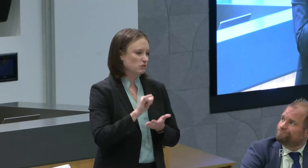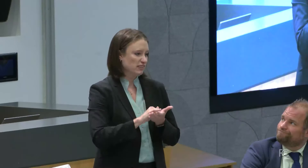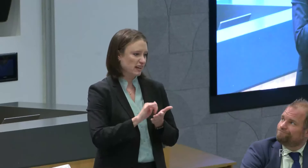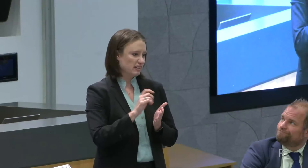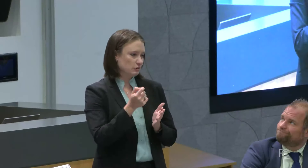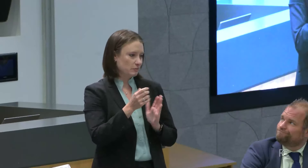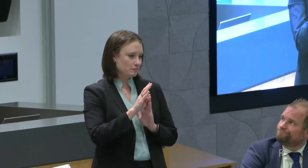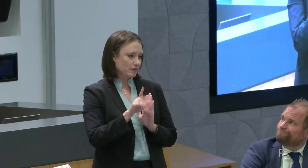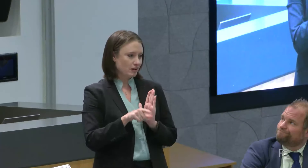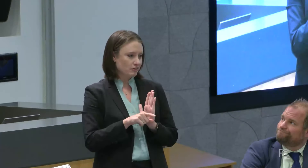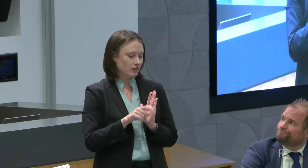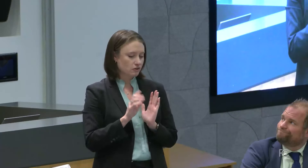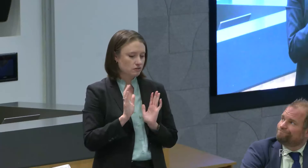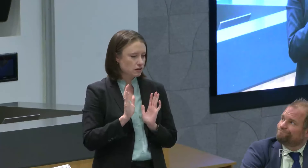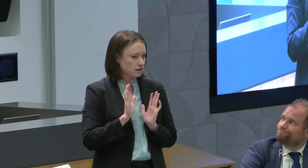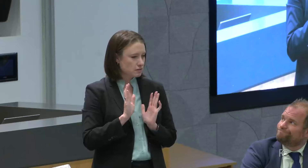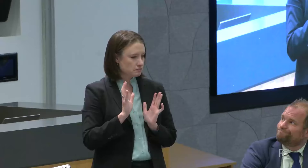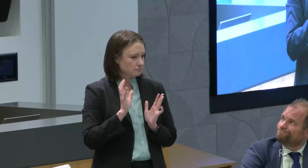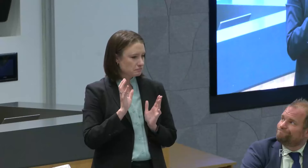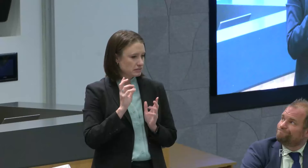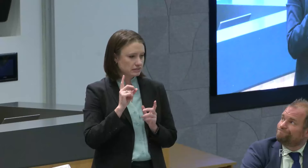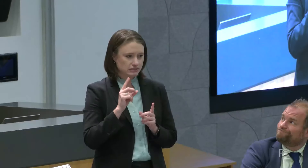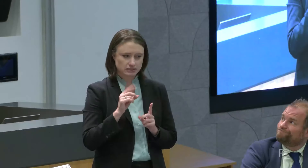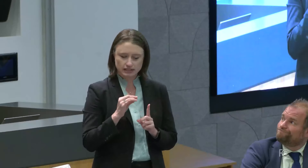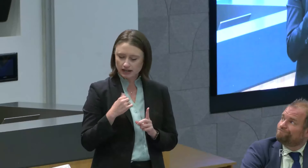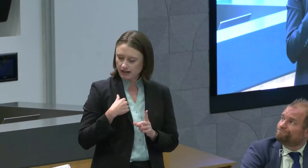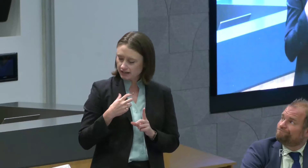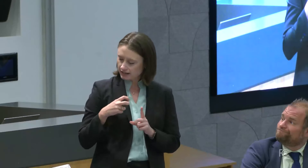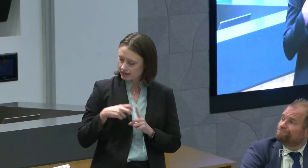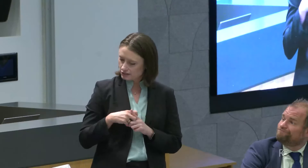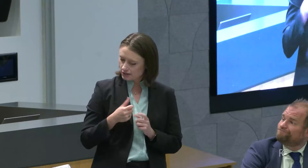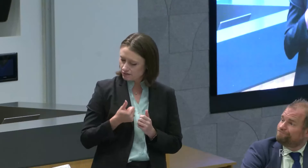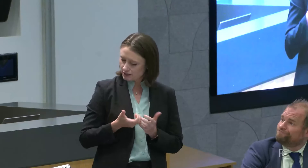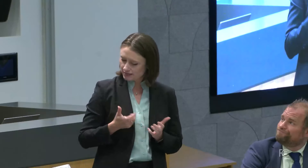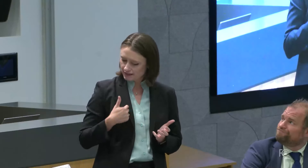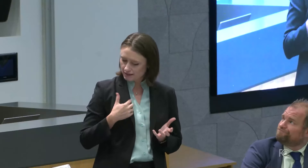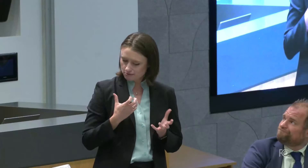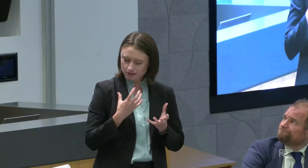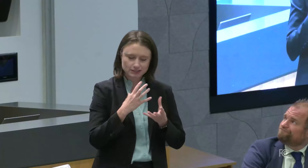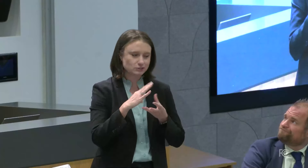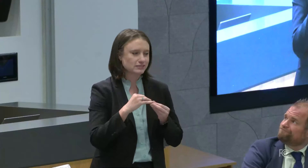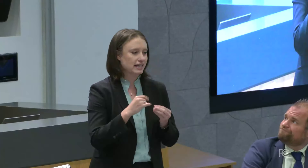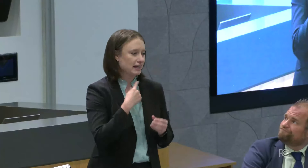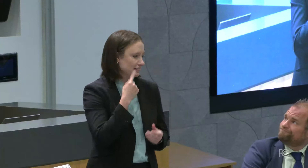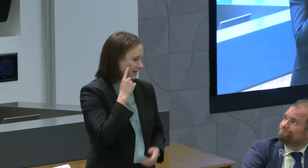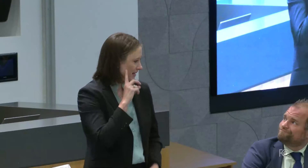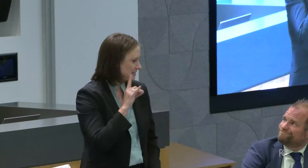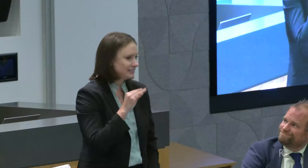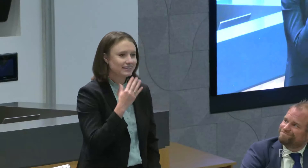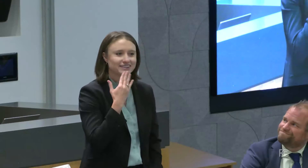AGENCIES, AGENCIES THAT SUPPORT THE AGING, DEVELOPMENTAL DISABILITIES